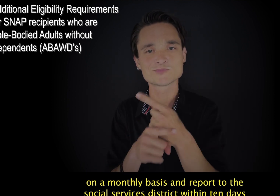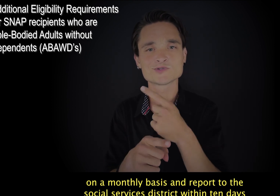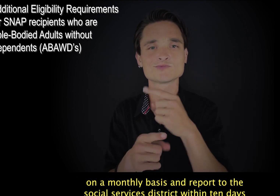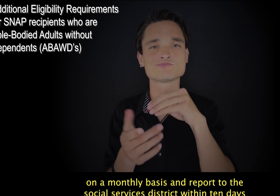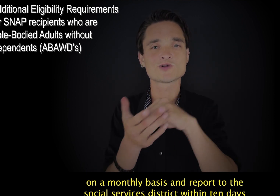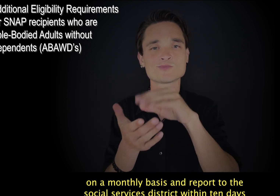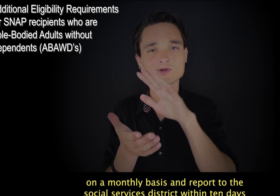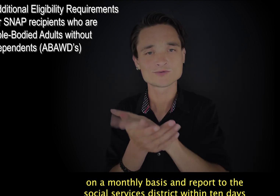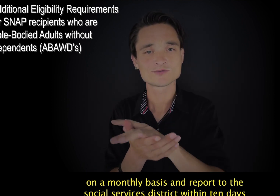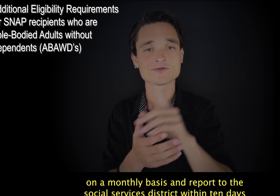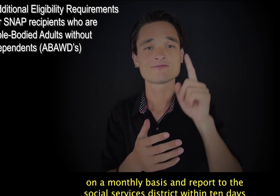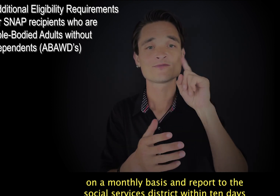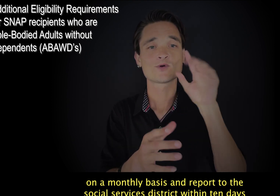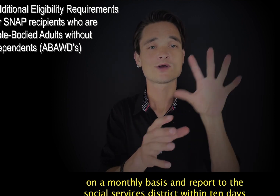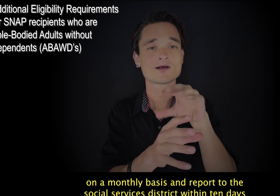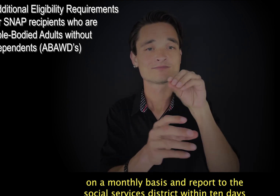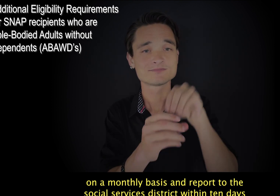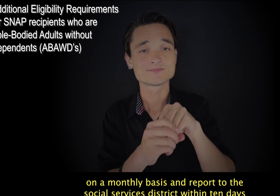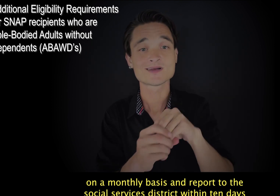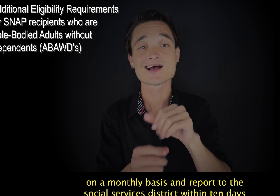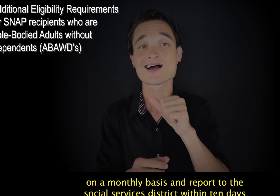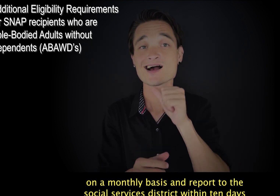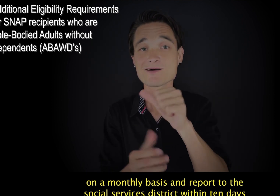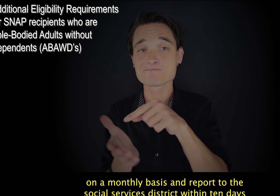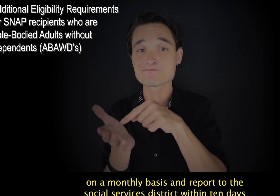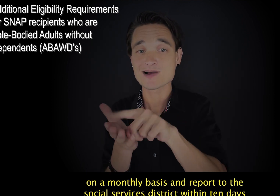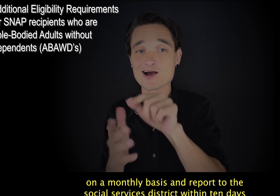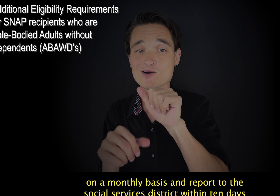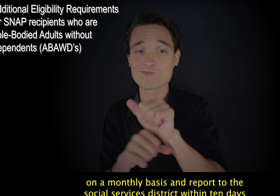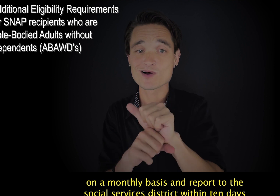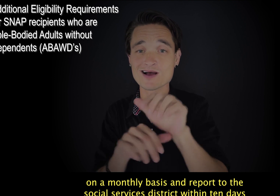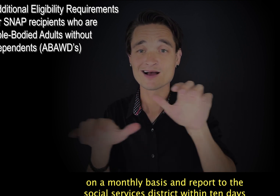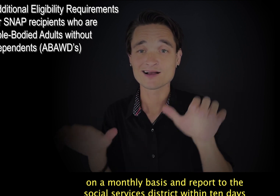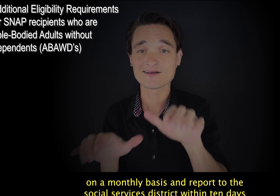on a monthly basis and report to the social services district within ten days